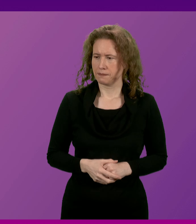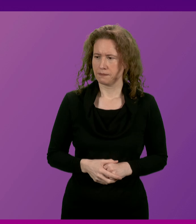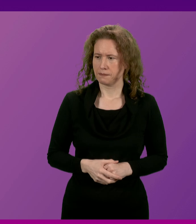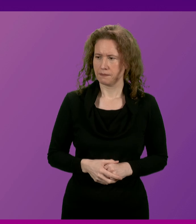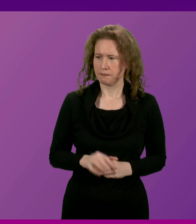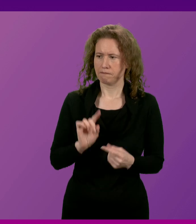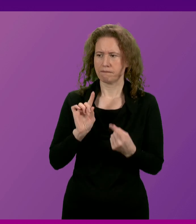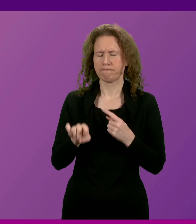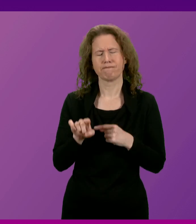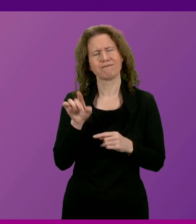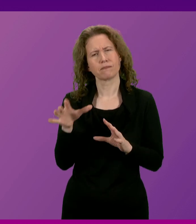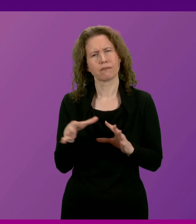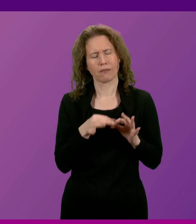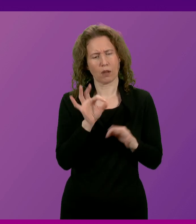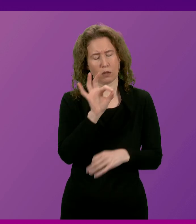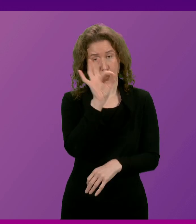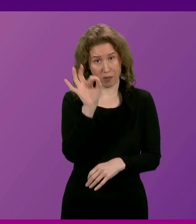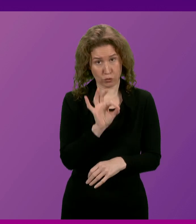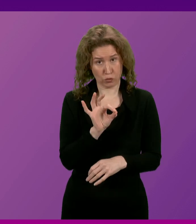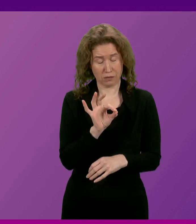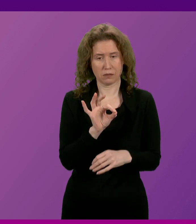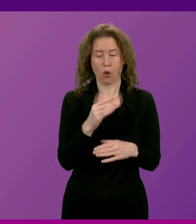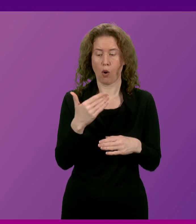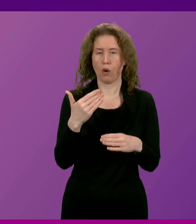On the question of the work rate of ministers,